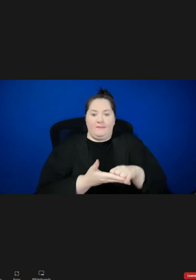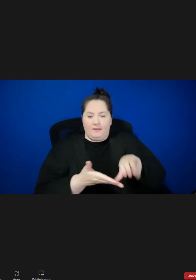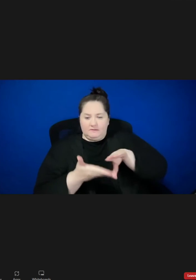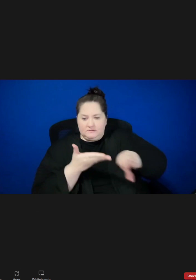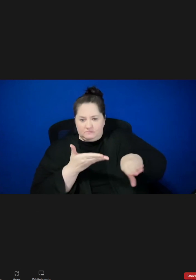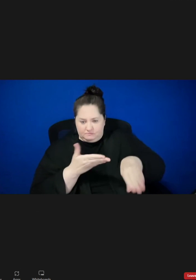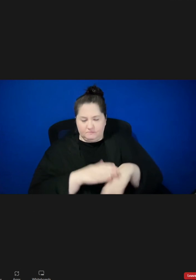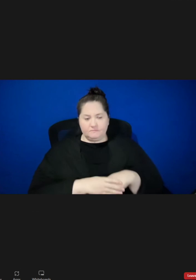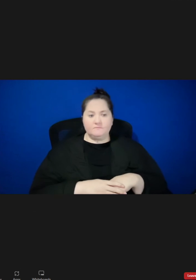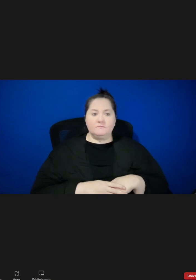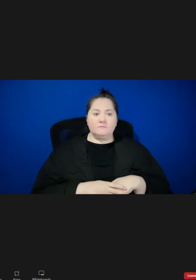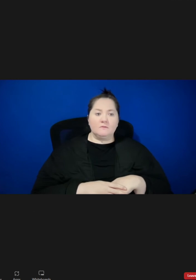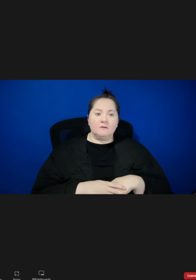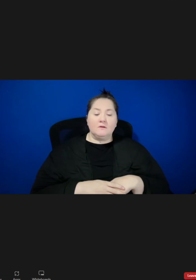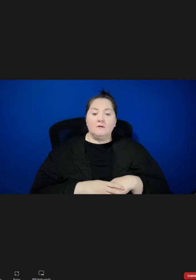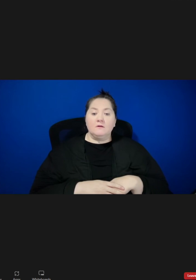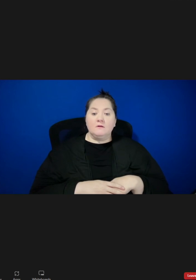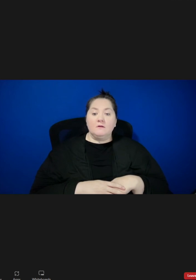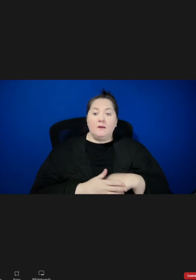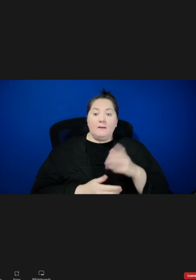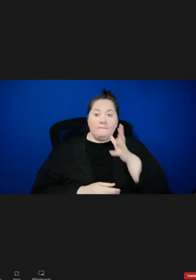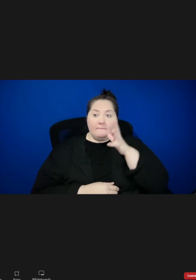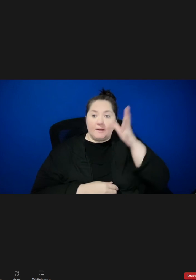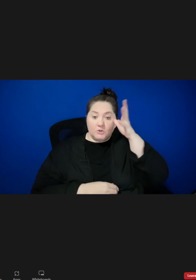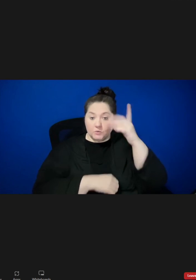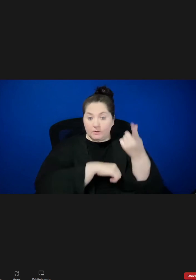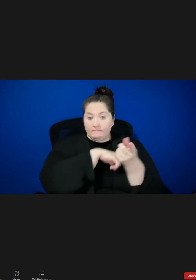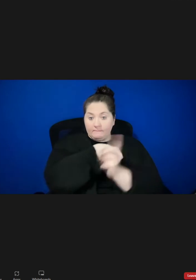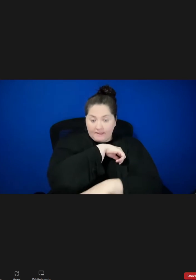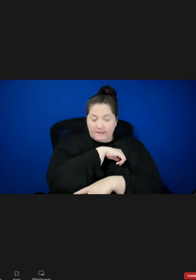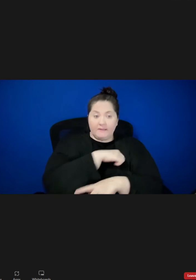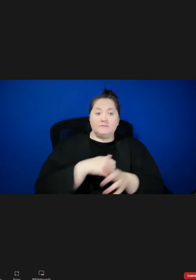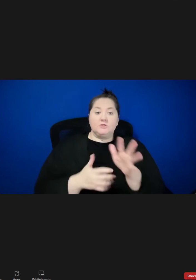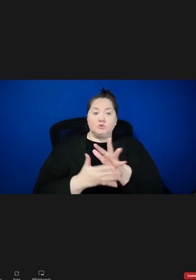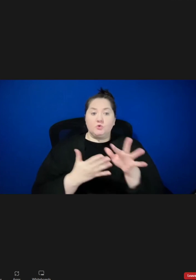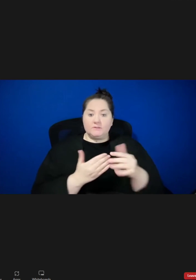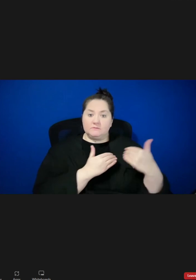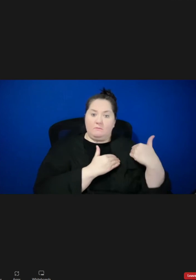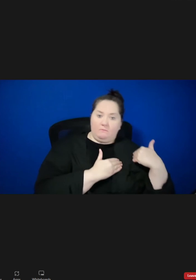In a nutshell, parents were penalized, and choices made burdensome because schools were